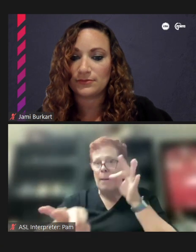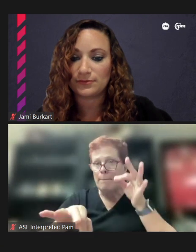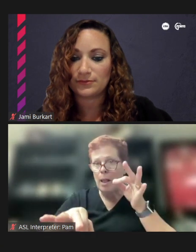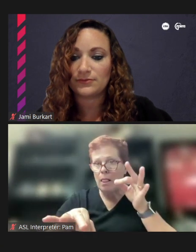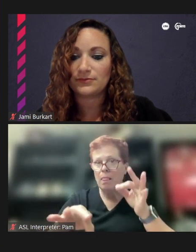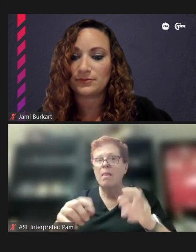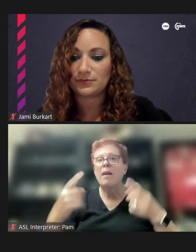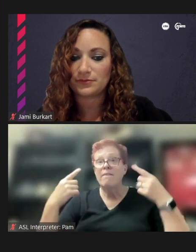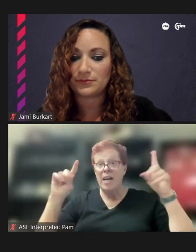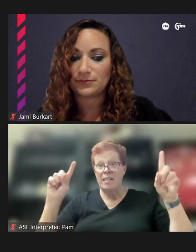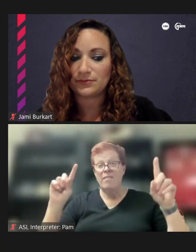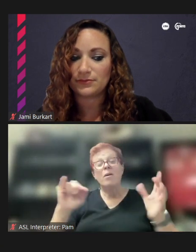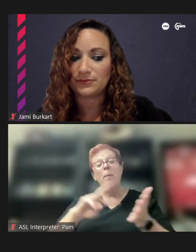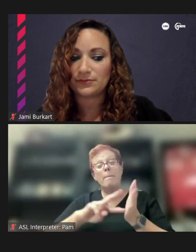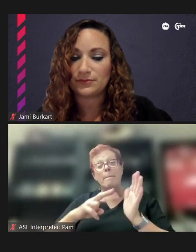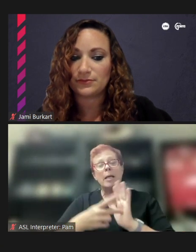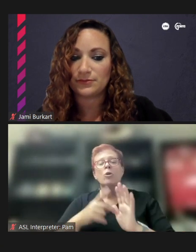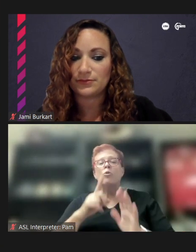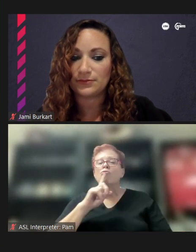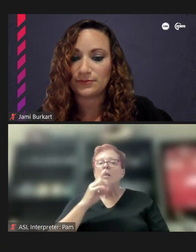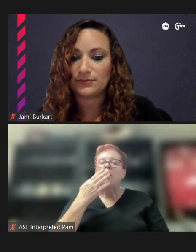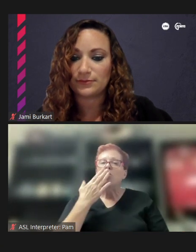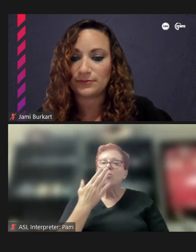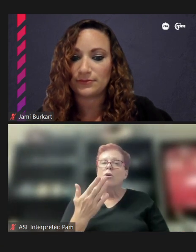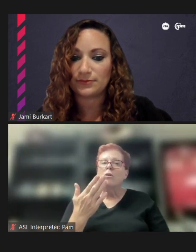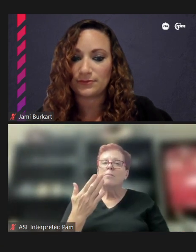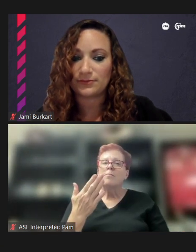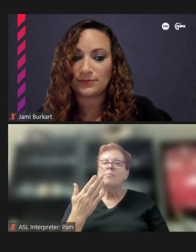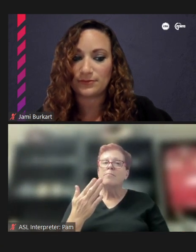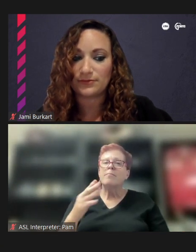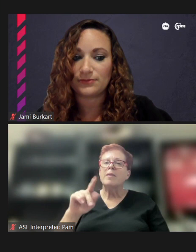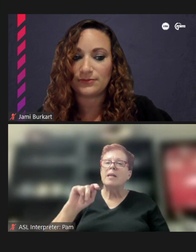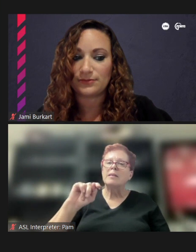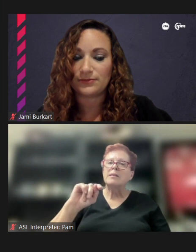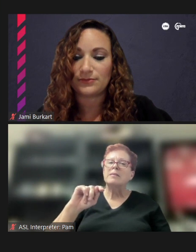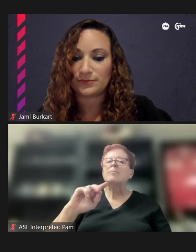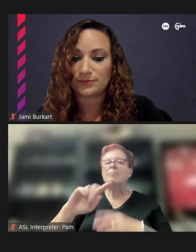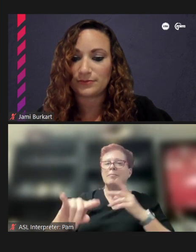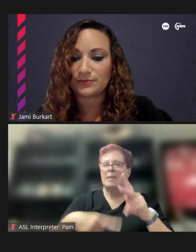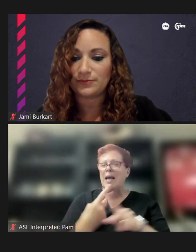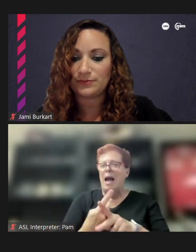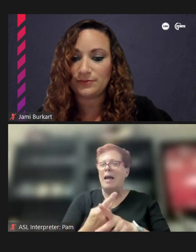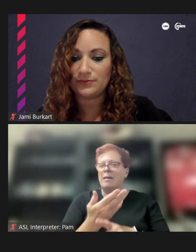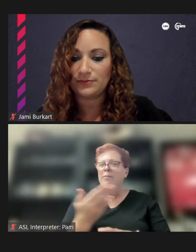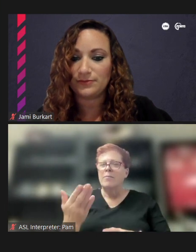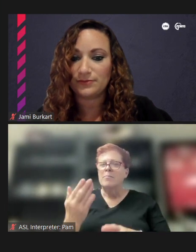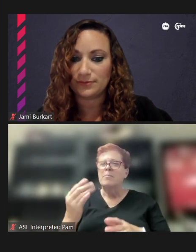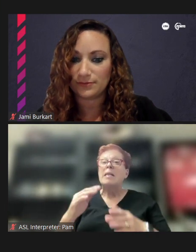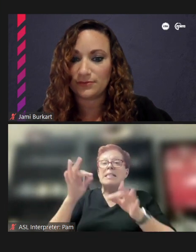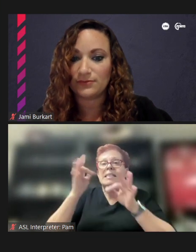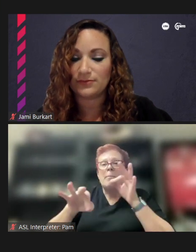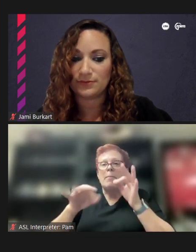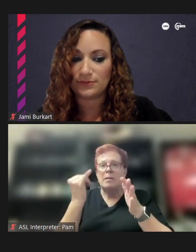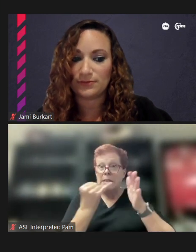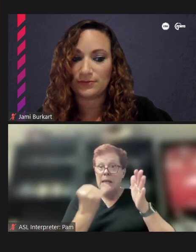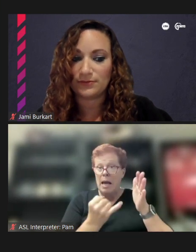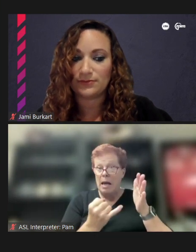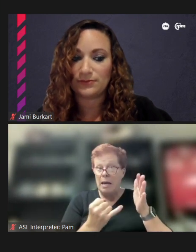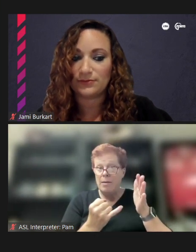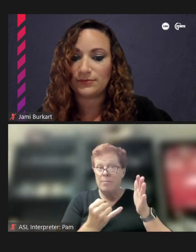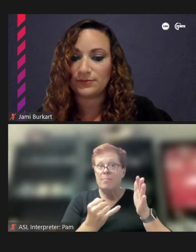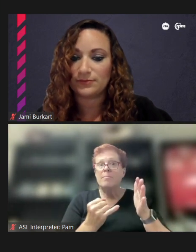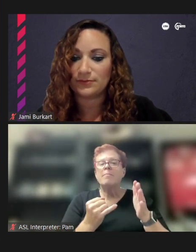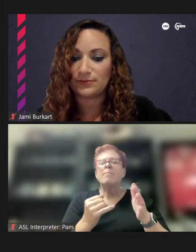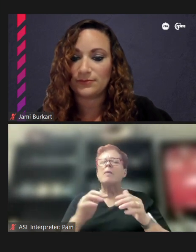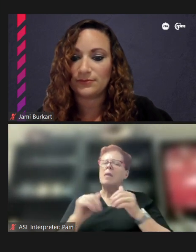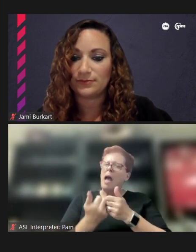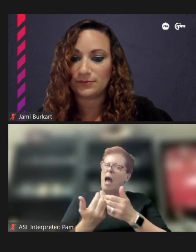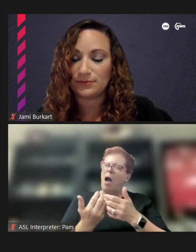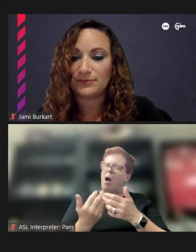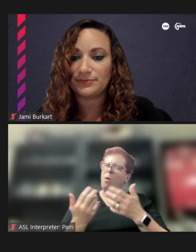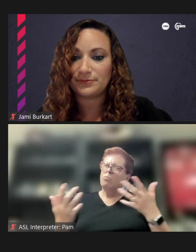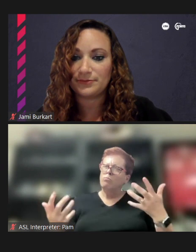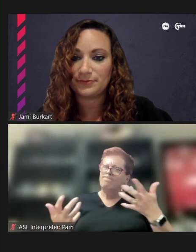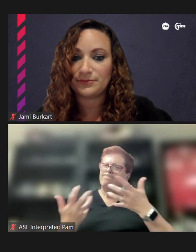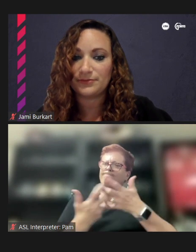and that calls for really good typography, really simple design, and how you merge the various